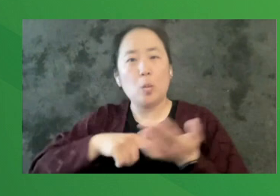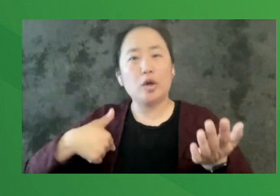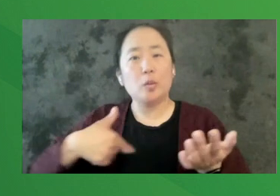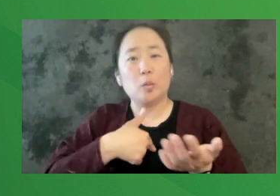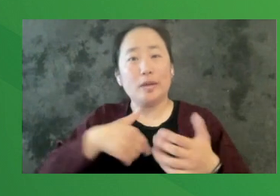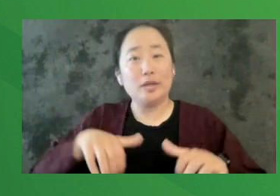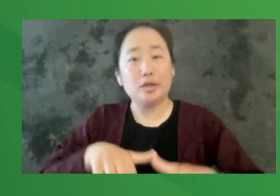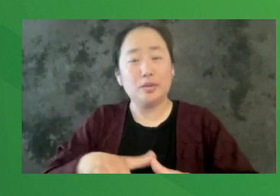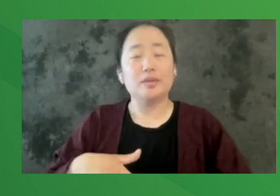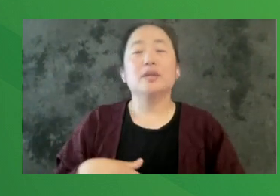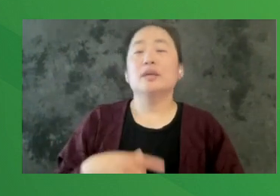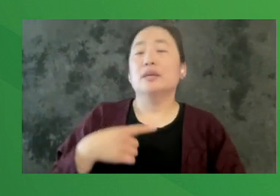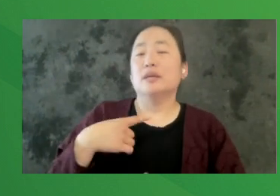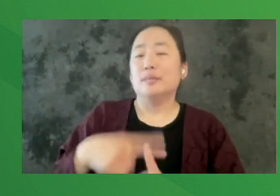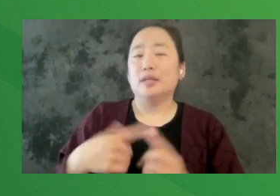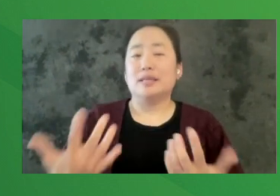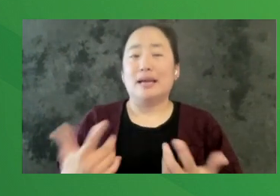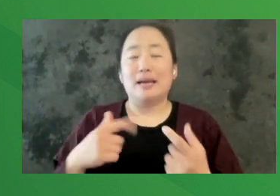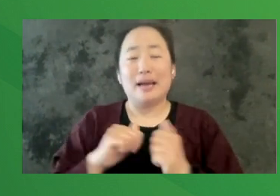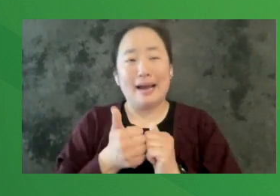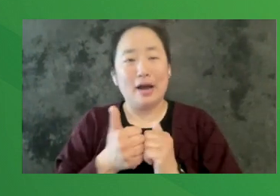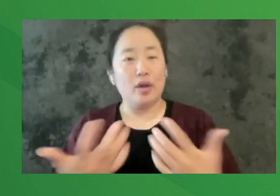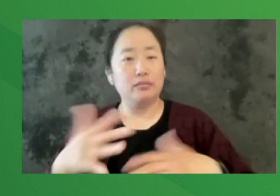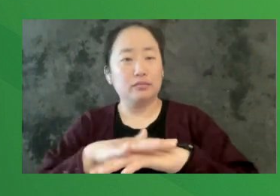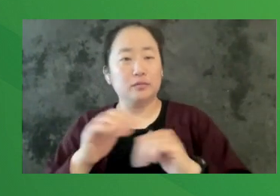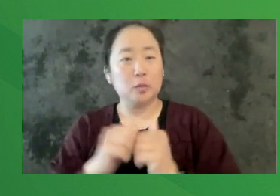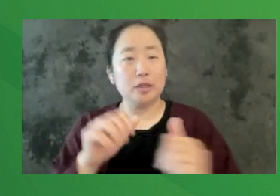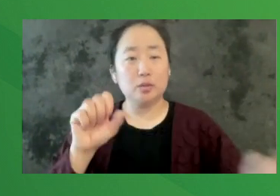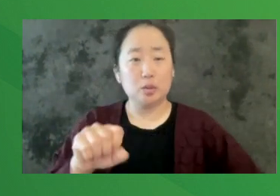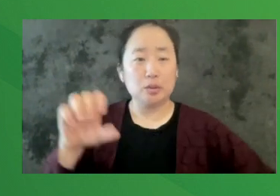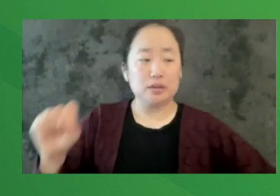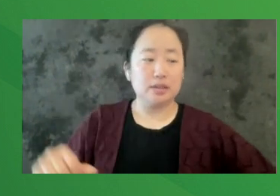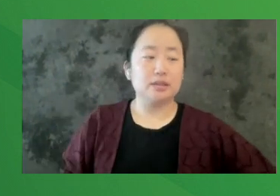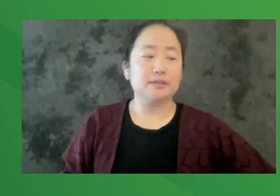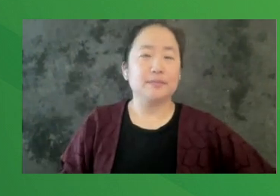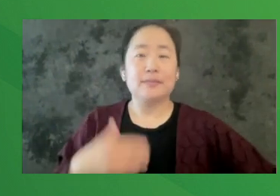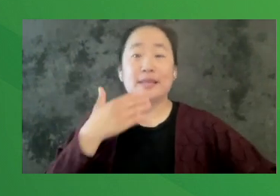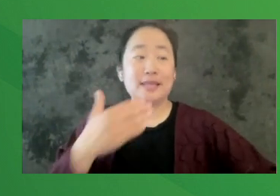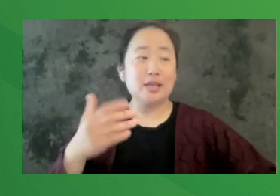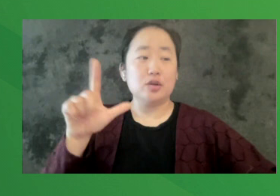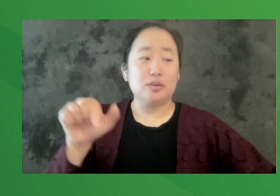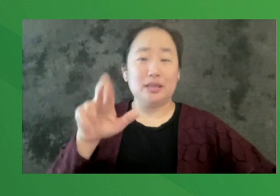intersection with social studies. And a big thank you to Larry. You are so collaborative, Larry,